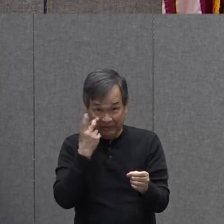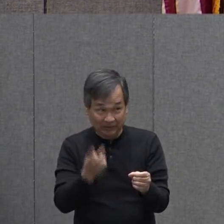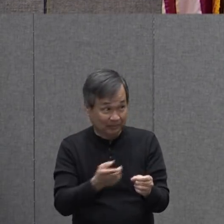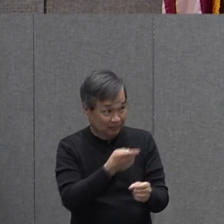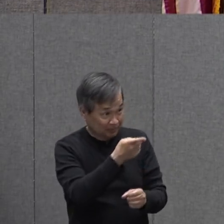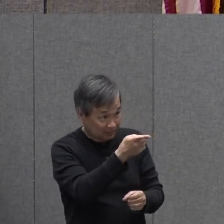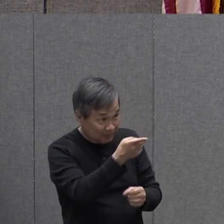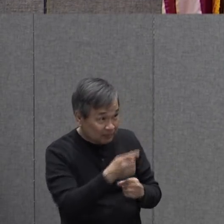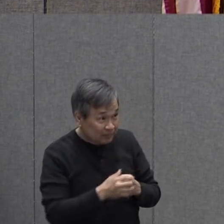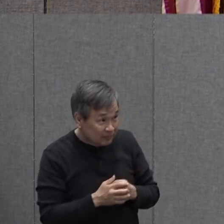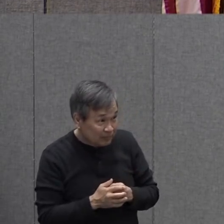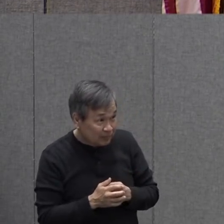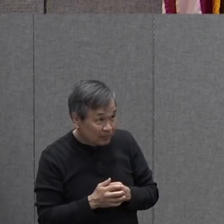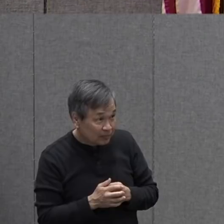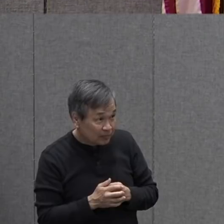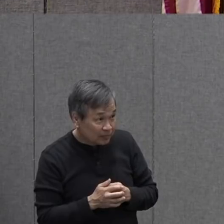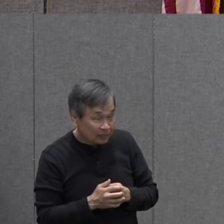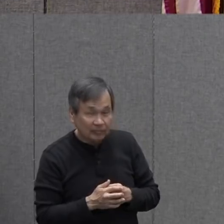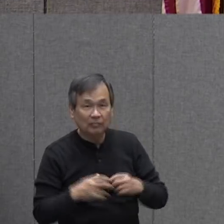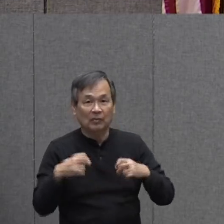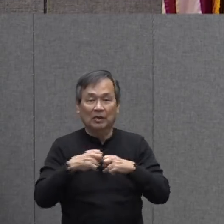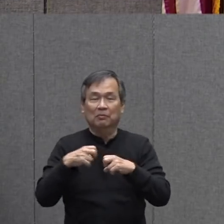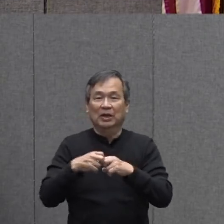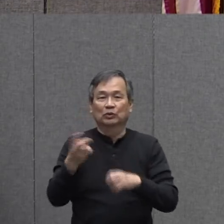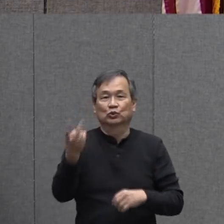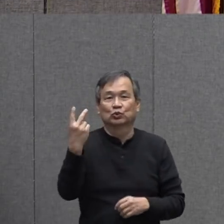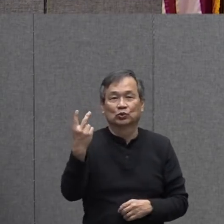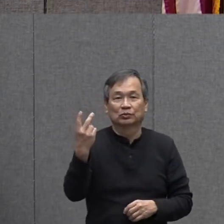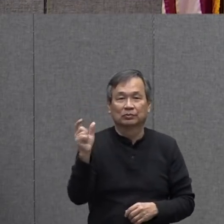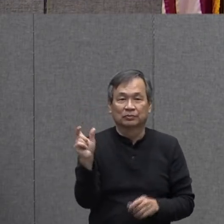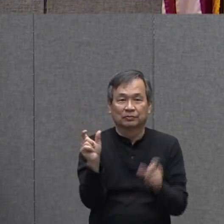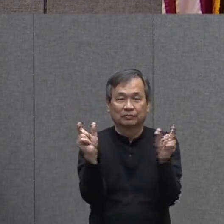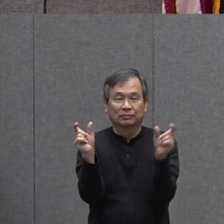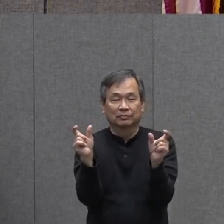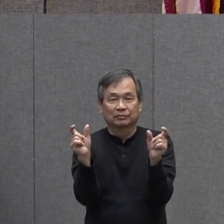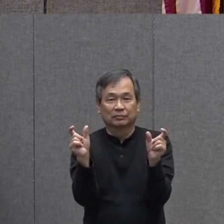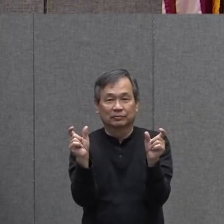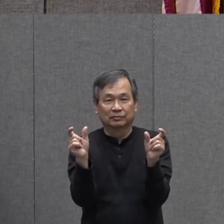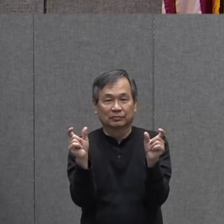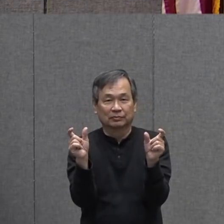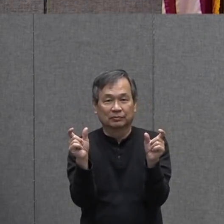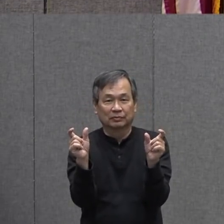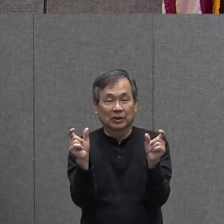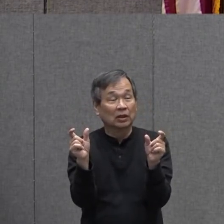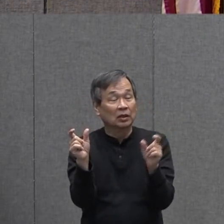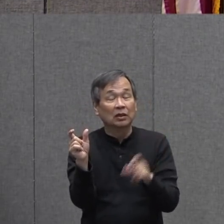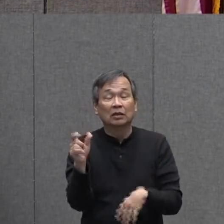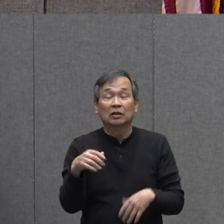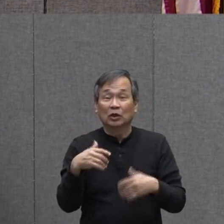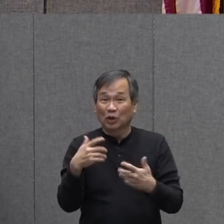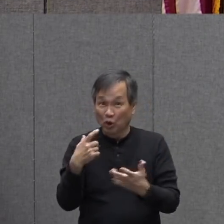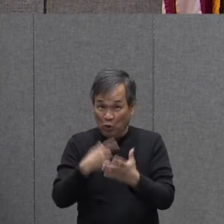And inside are two batteries. So this object, this flashlight